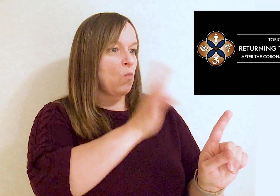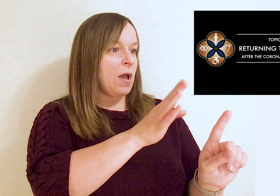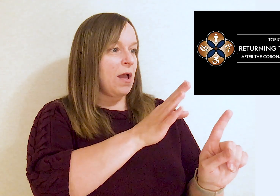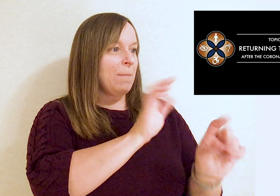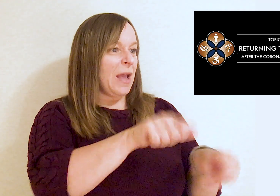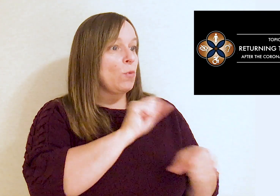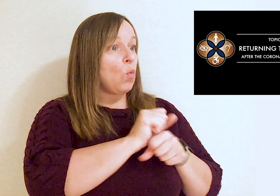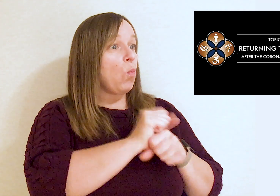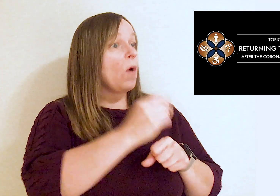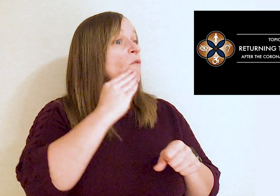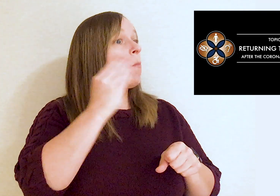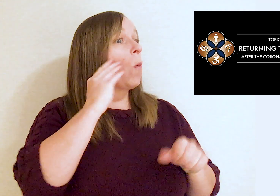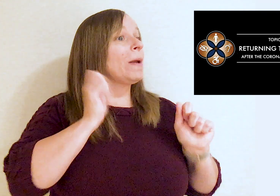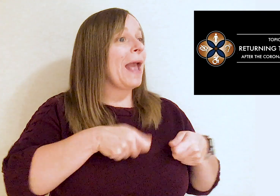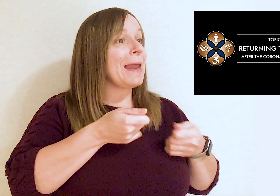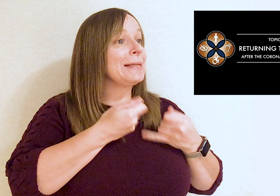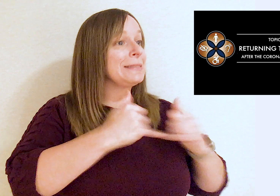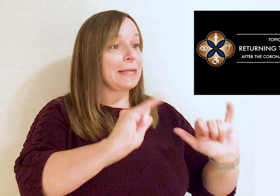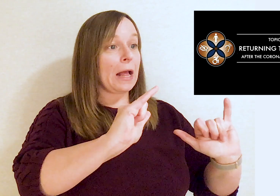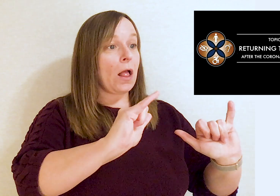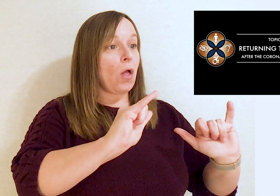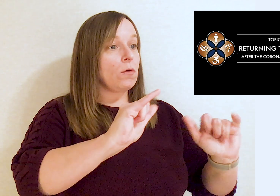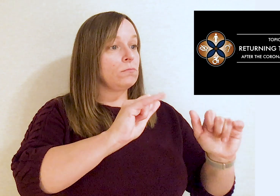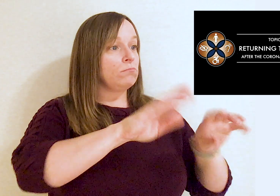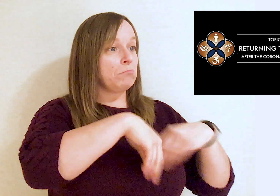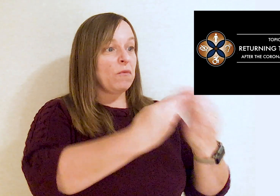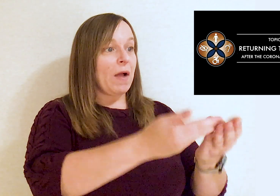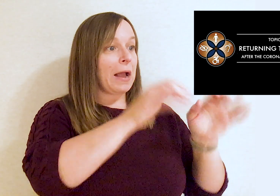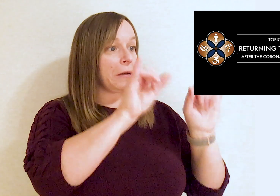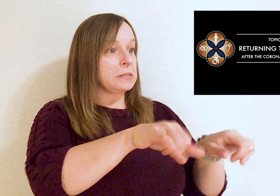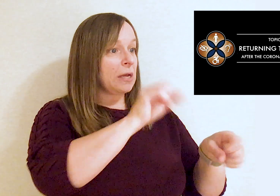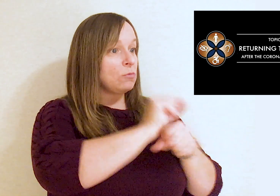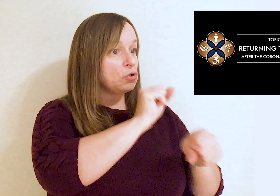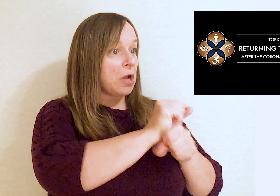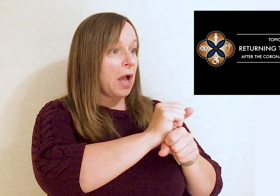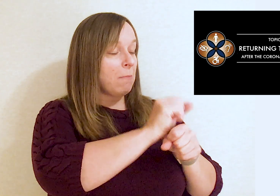able to work from home and still be able to provide your essential job functions?